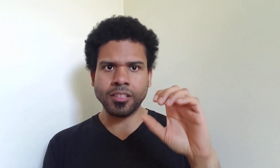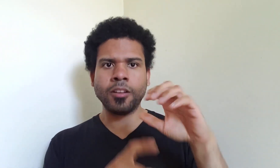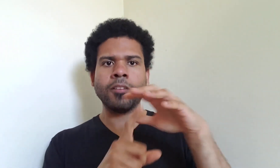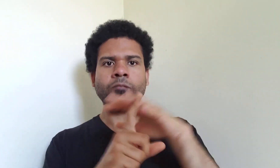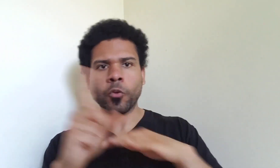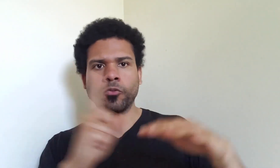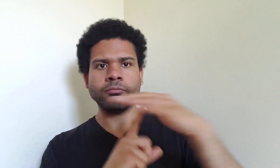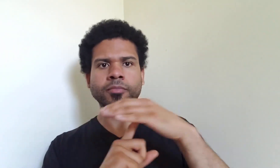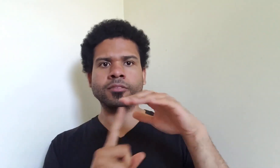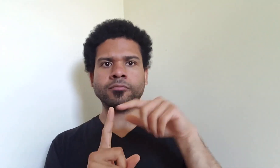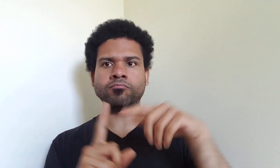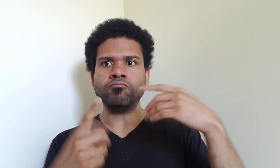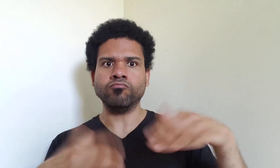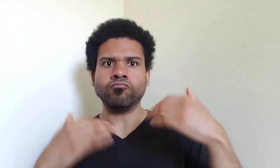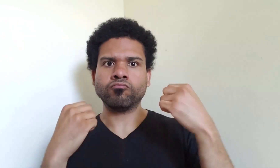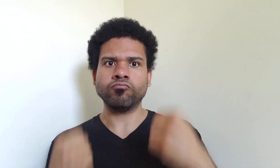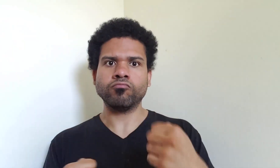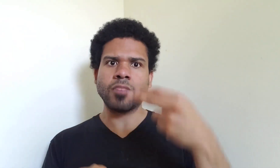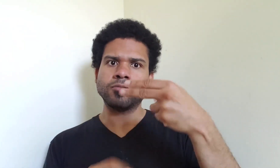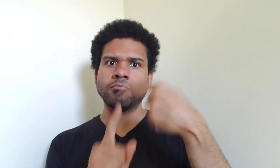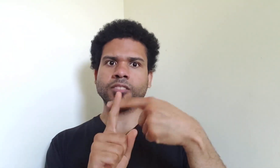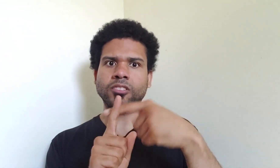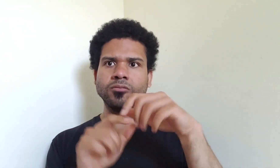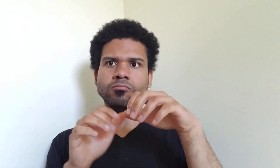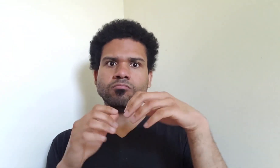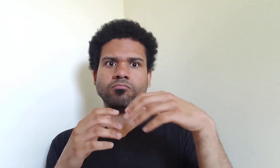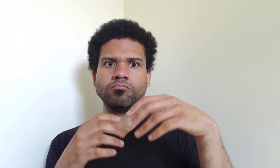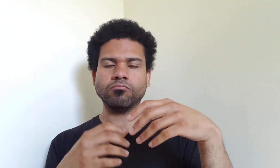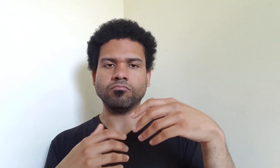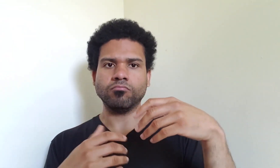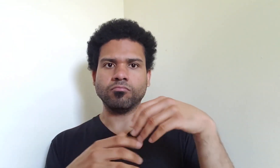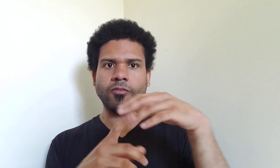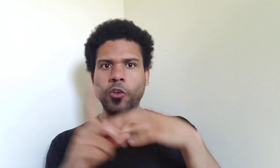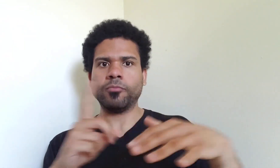It indicates a high concentration of H+ ions in the environment.